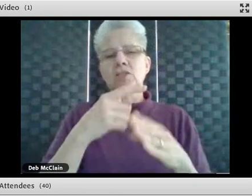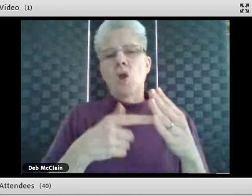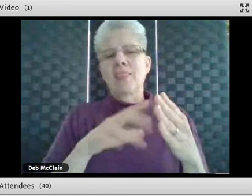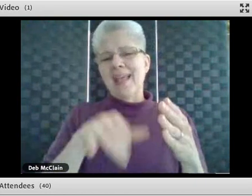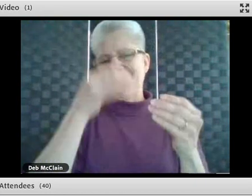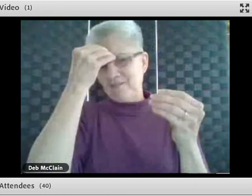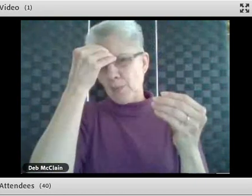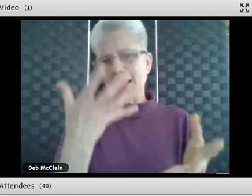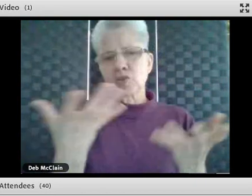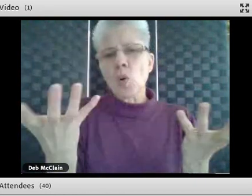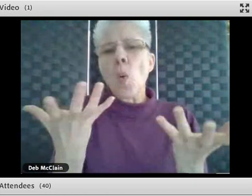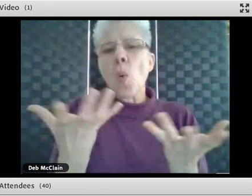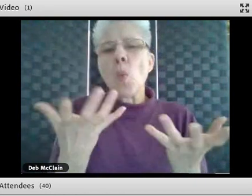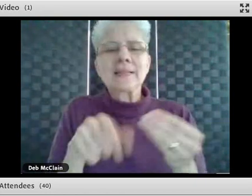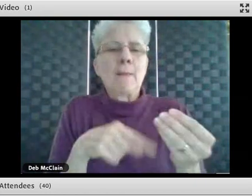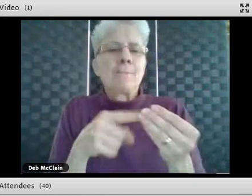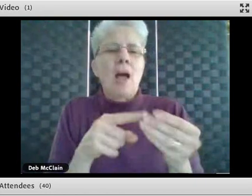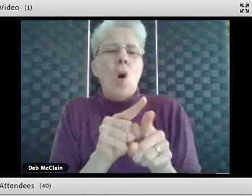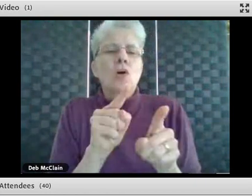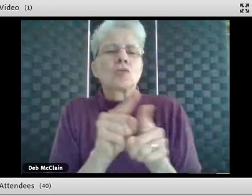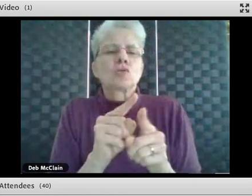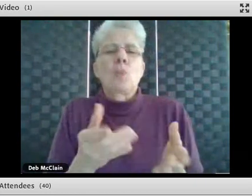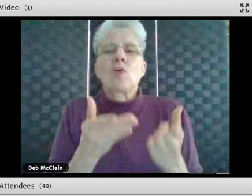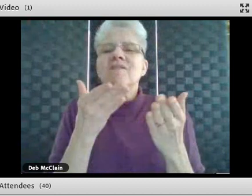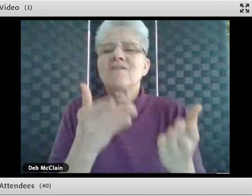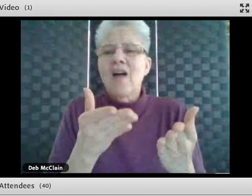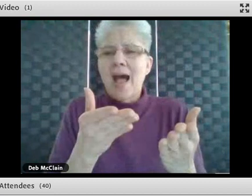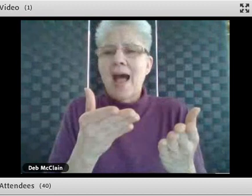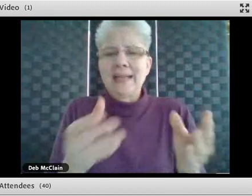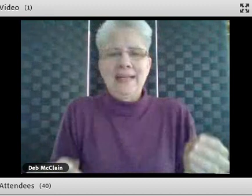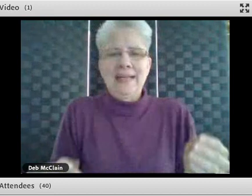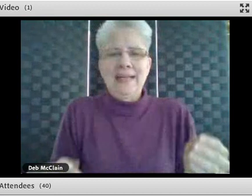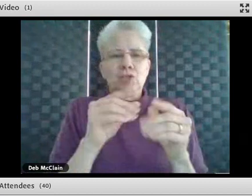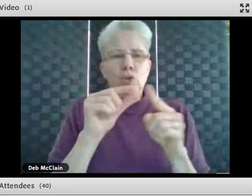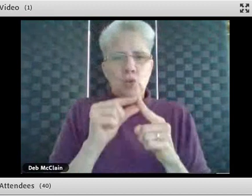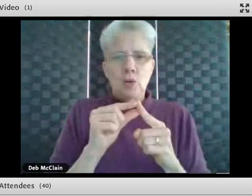what the word is about and just kind of providing those additional terms, be very helpful.